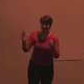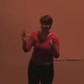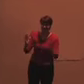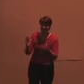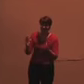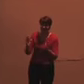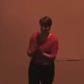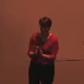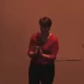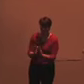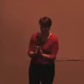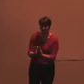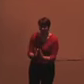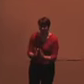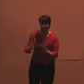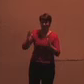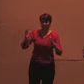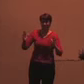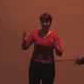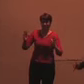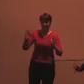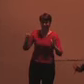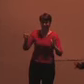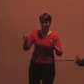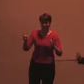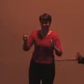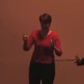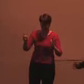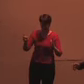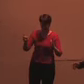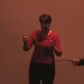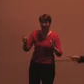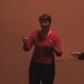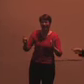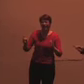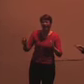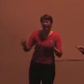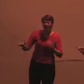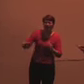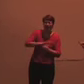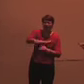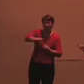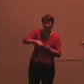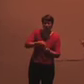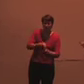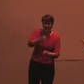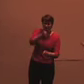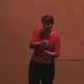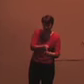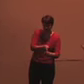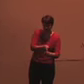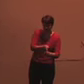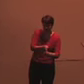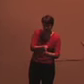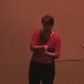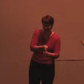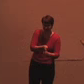And this big box is covering almost whole the site. Of course, it has many, many openings,